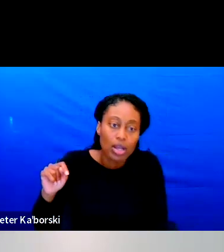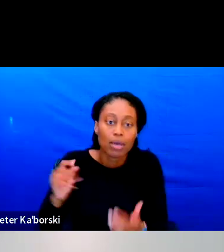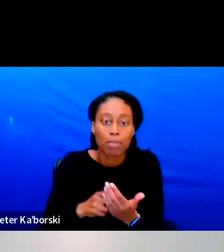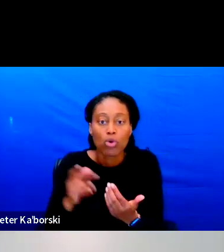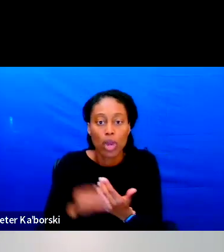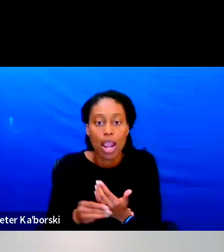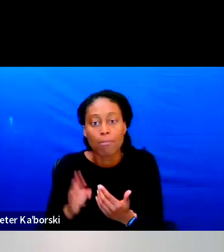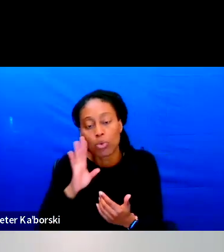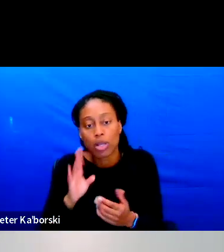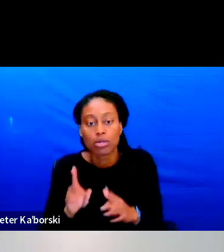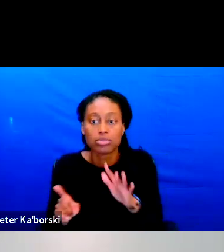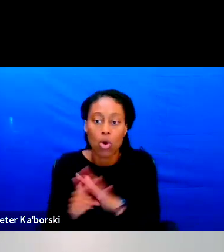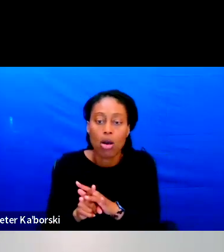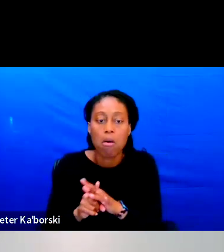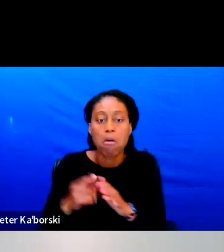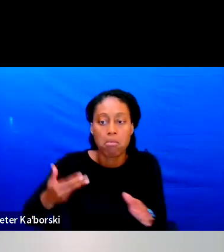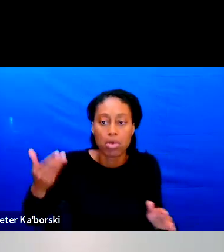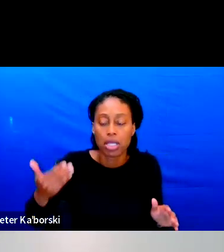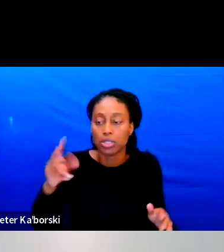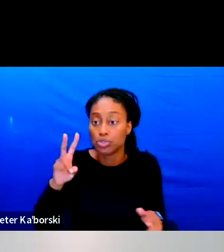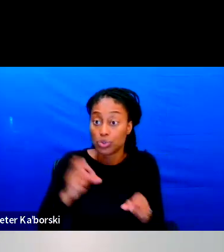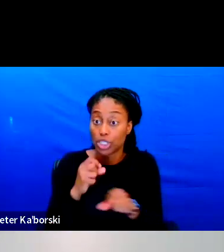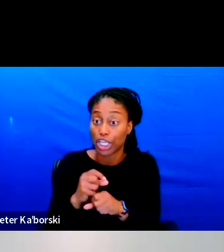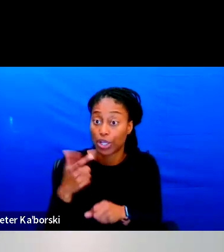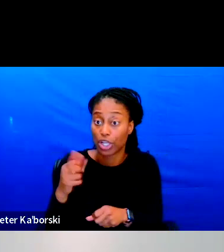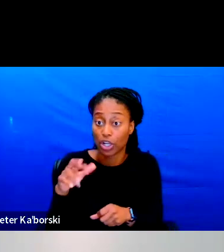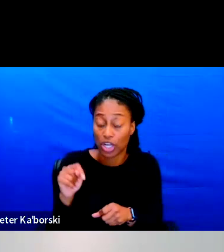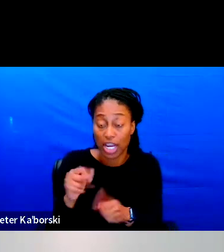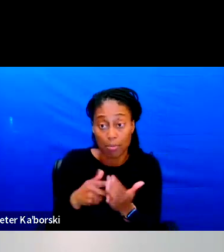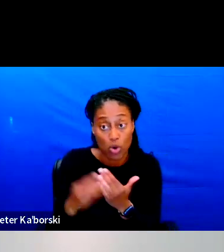Kyle Kleist: you know, might be a 2 year Grant program, but when it's gone it's gone. So.